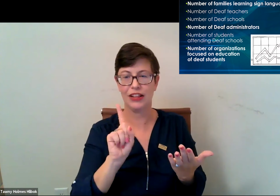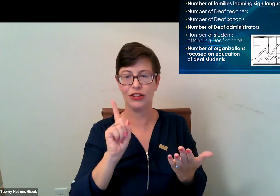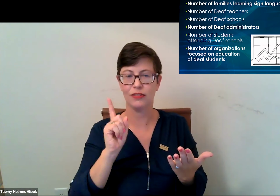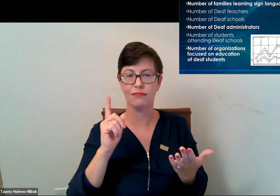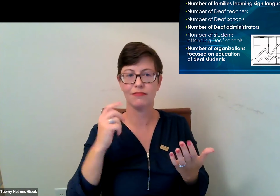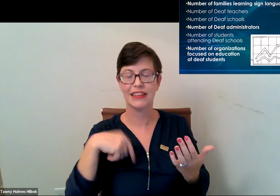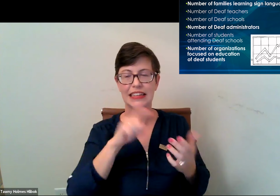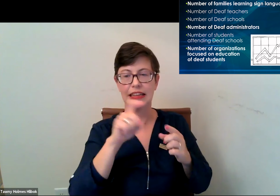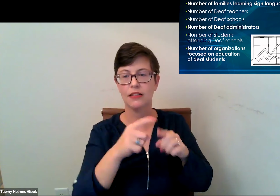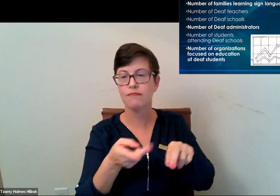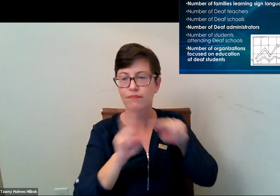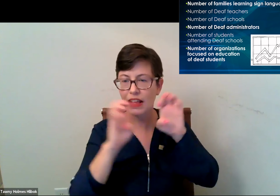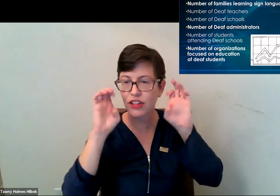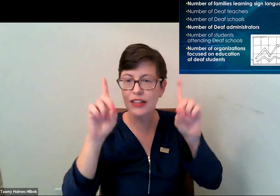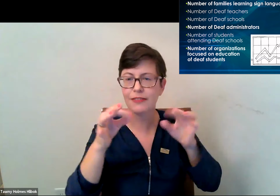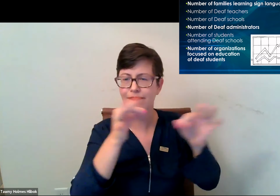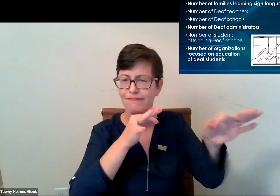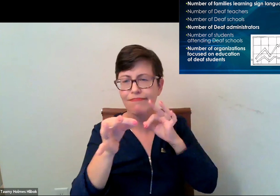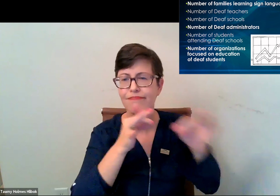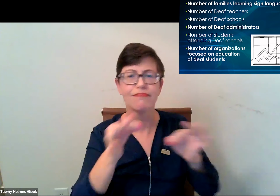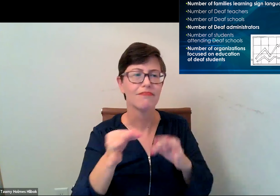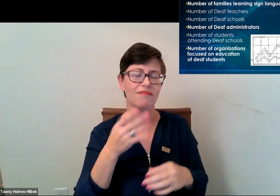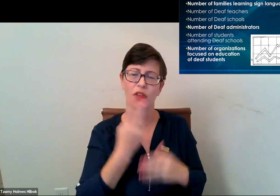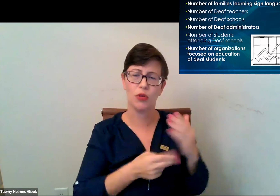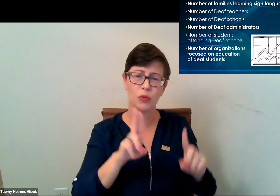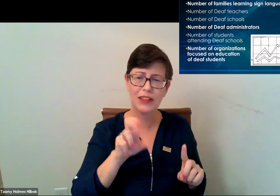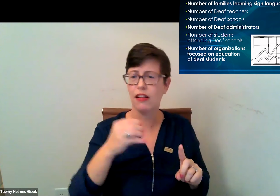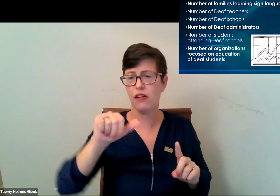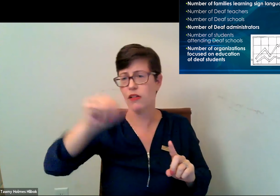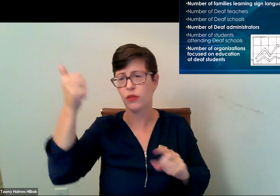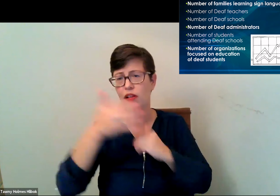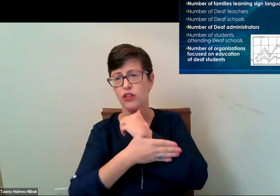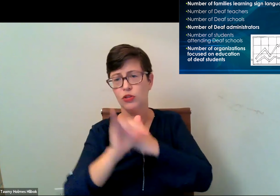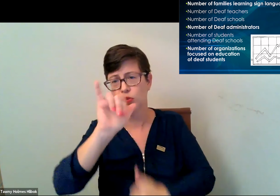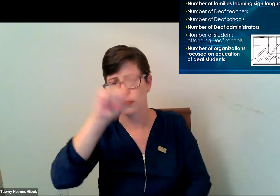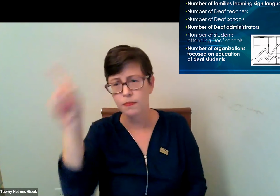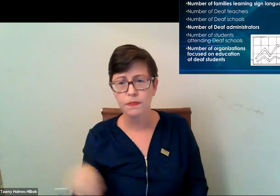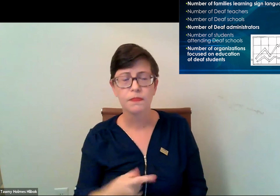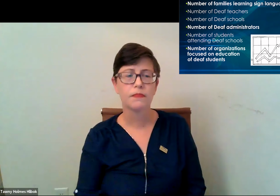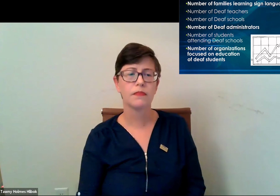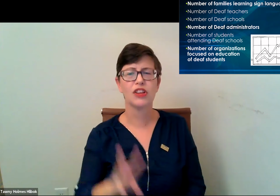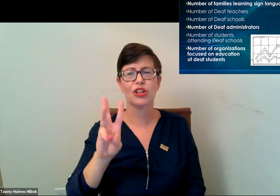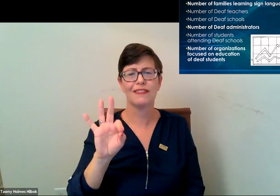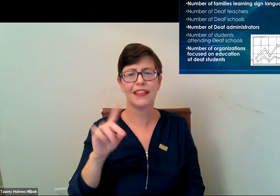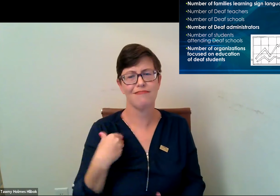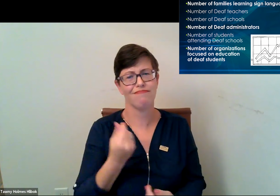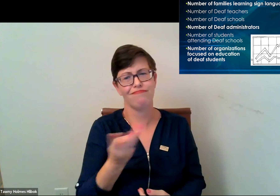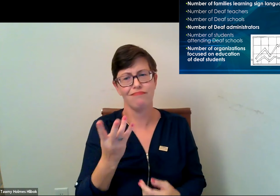as opposed to in the mainstream system, so we need more people in educational system working on us.